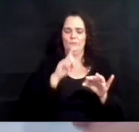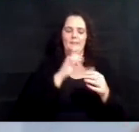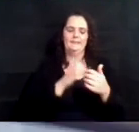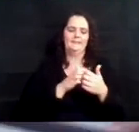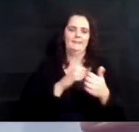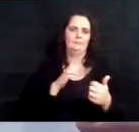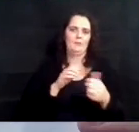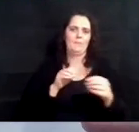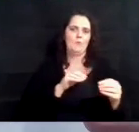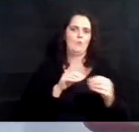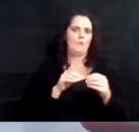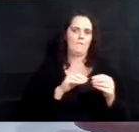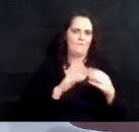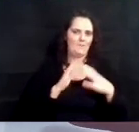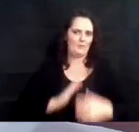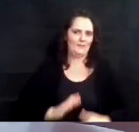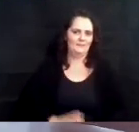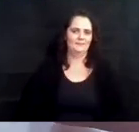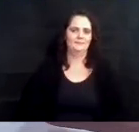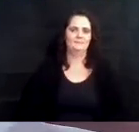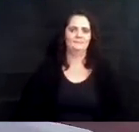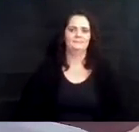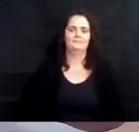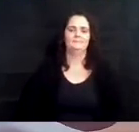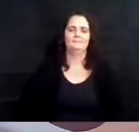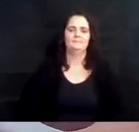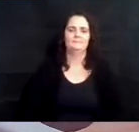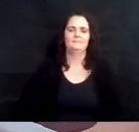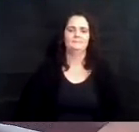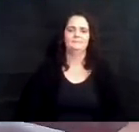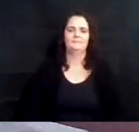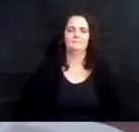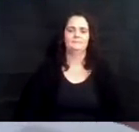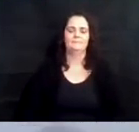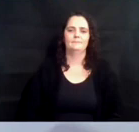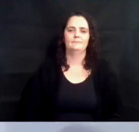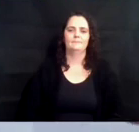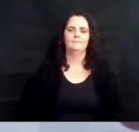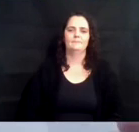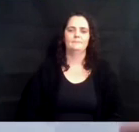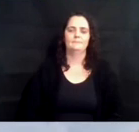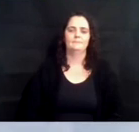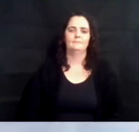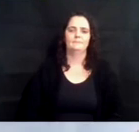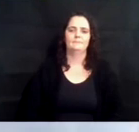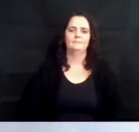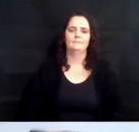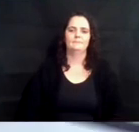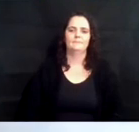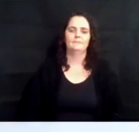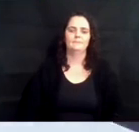And then the final thing I'm going to create is that banner. Okay, so I'm looking at that banner now and I'm gonna